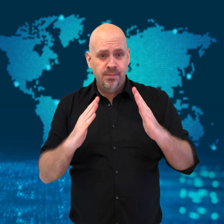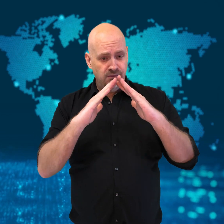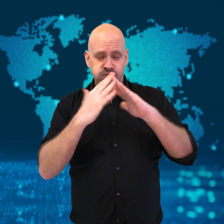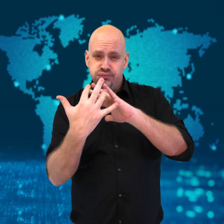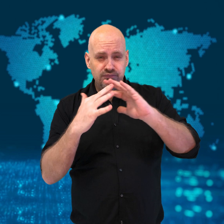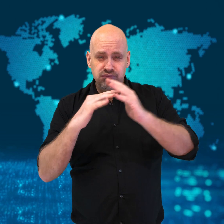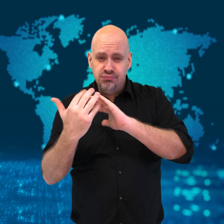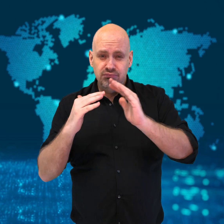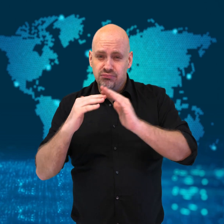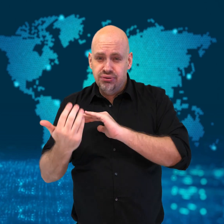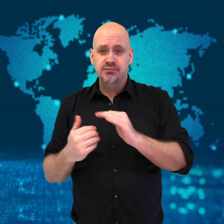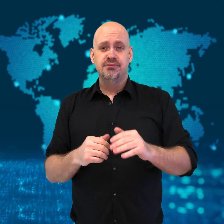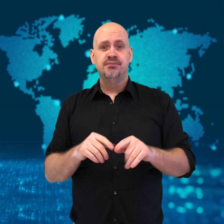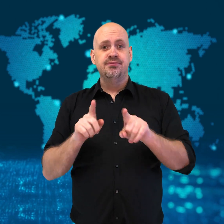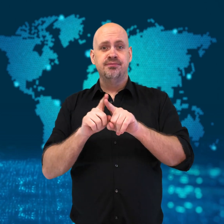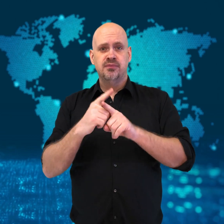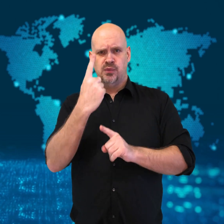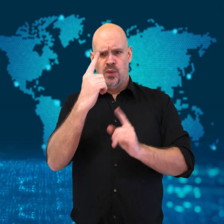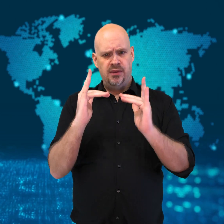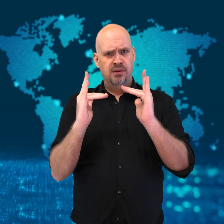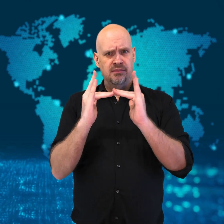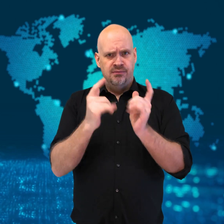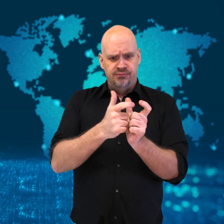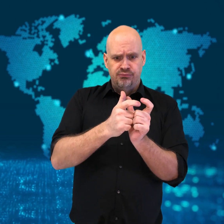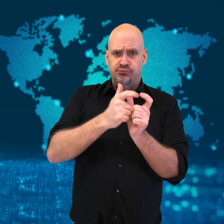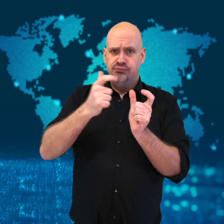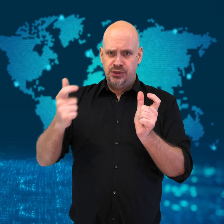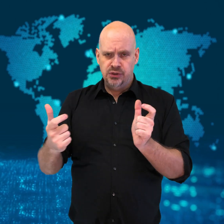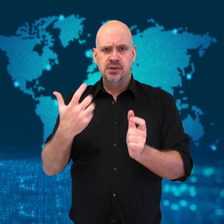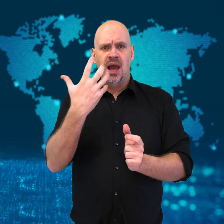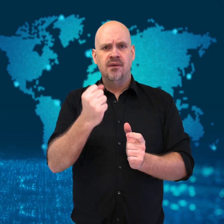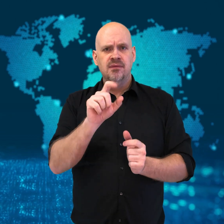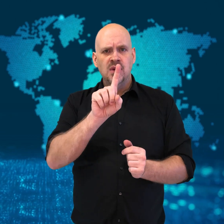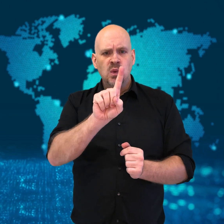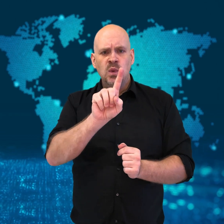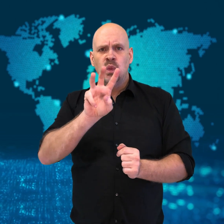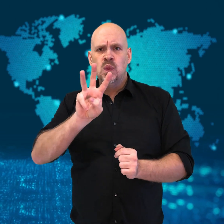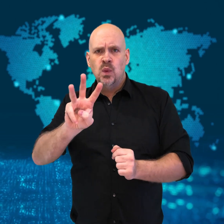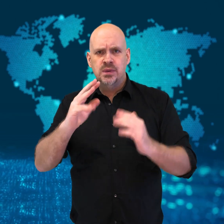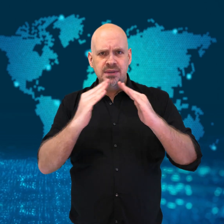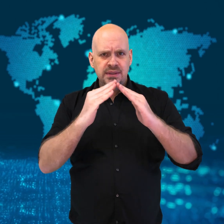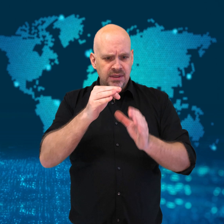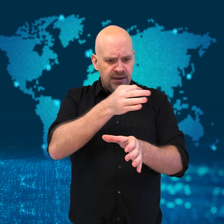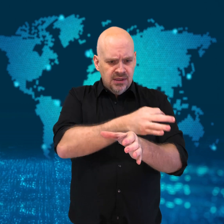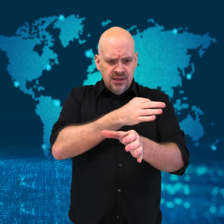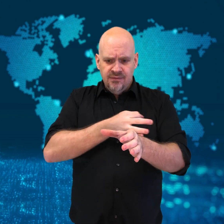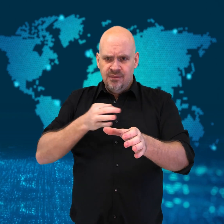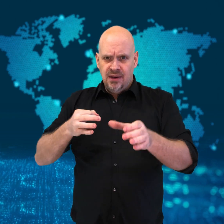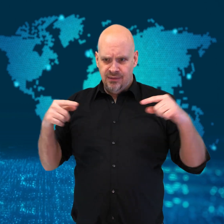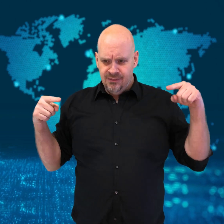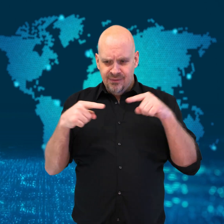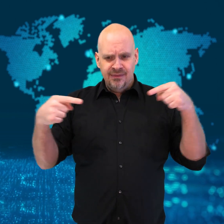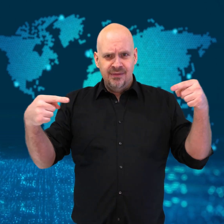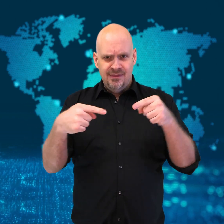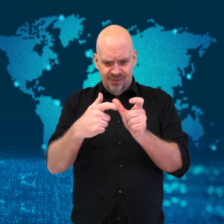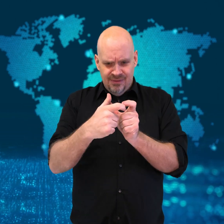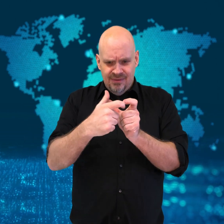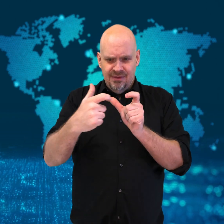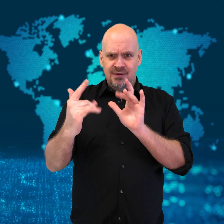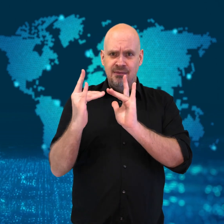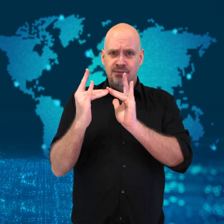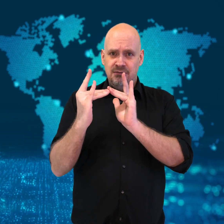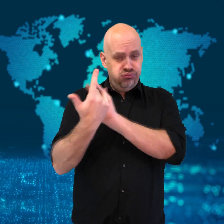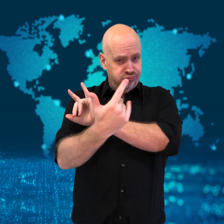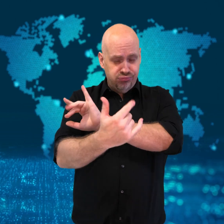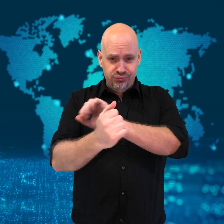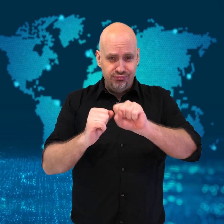Water and rocks damaged people’s homes and washed away a bridge that